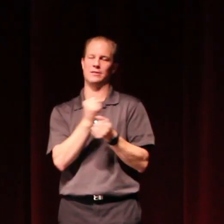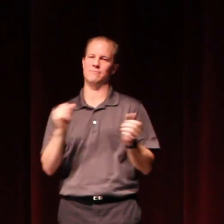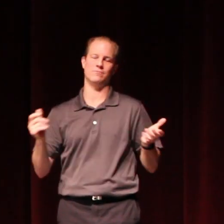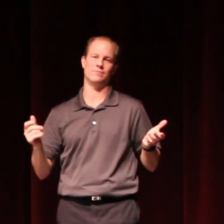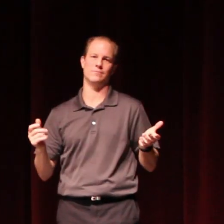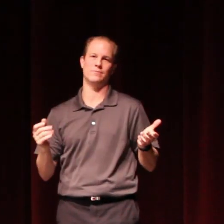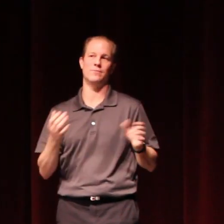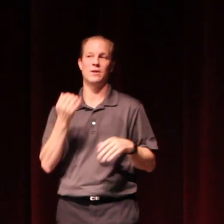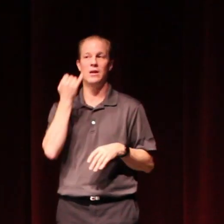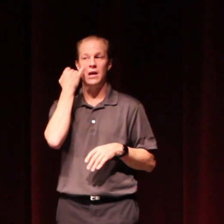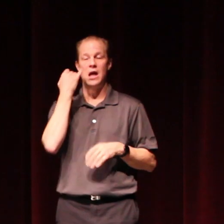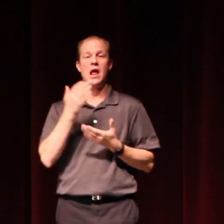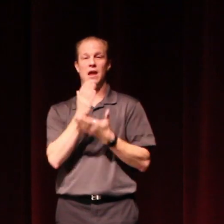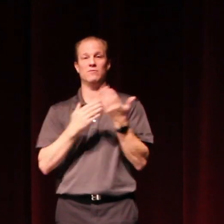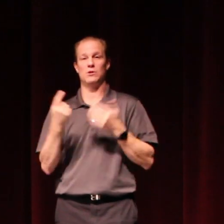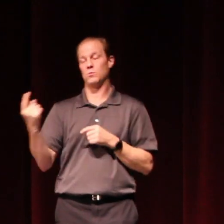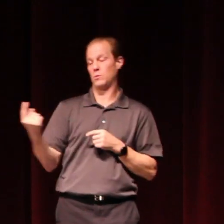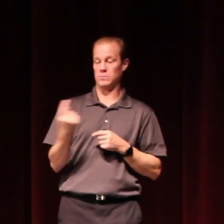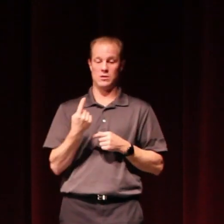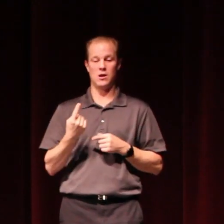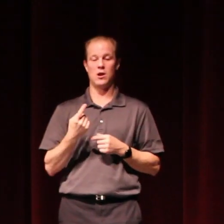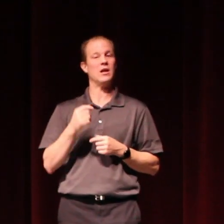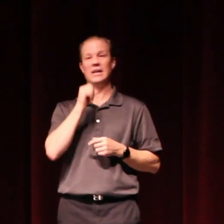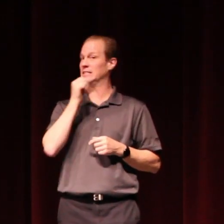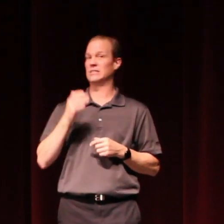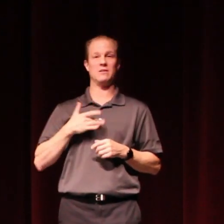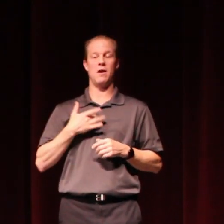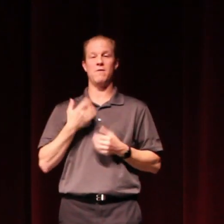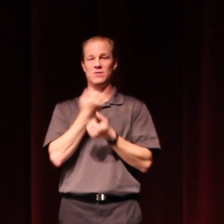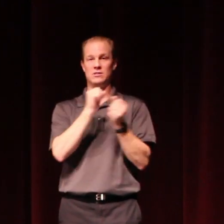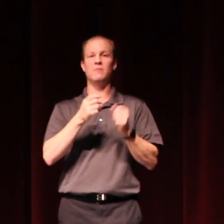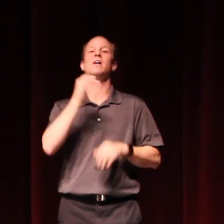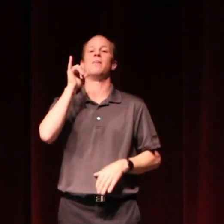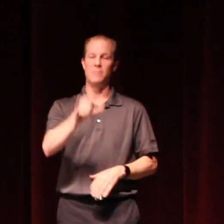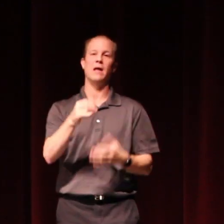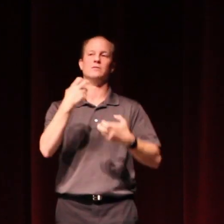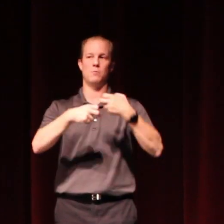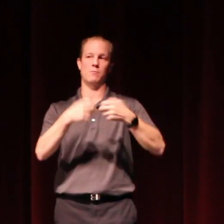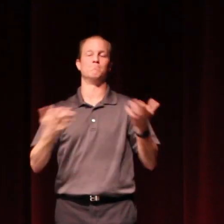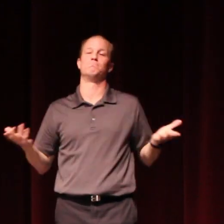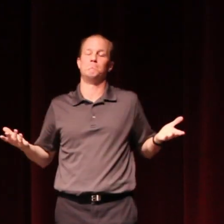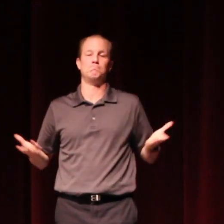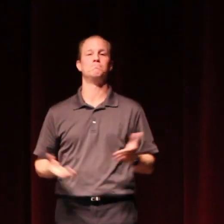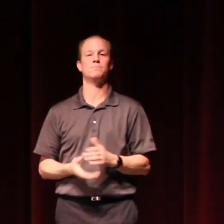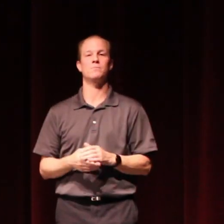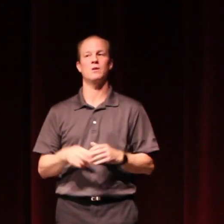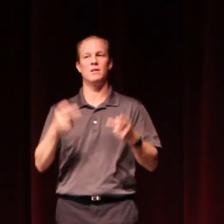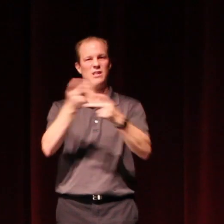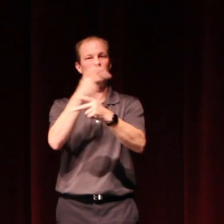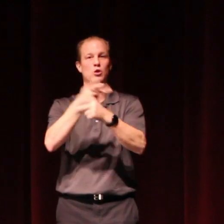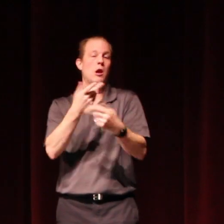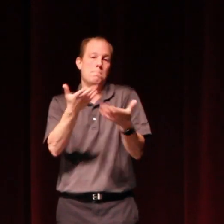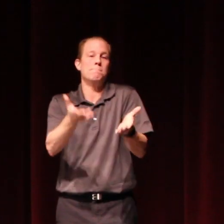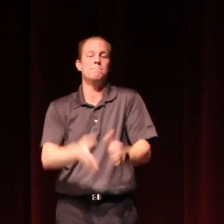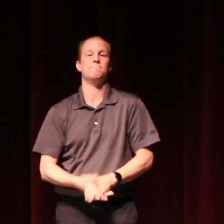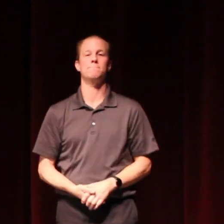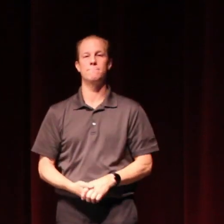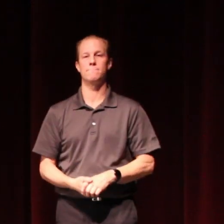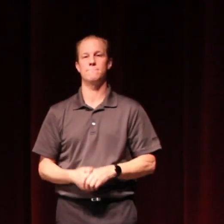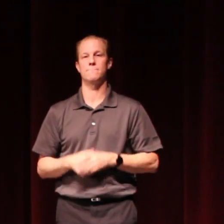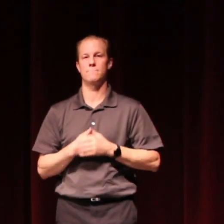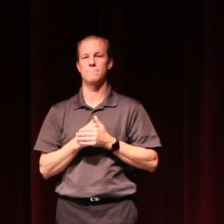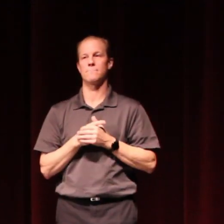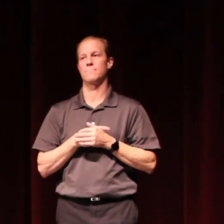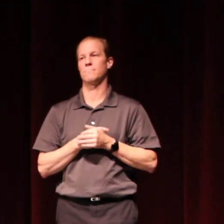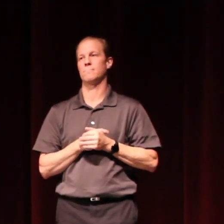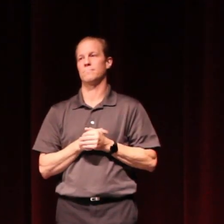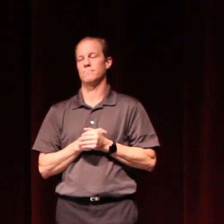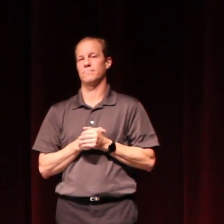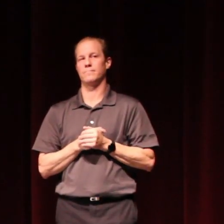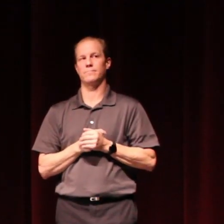If somebody comes into the school and does not feel safe, that's a problem let's figure it out.